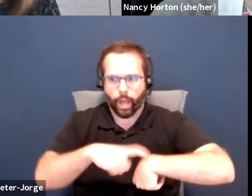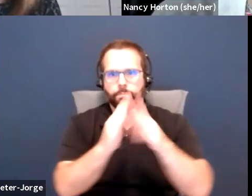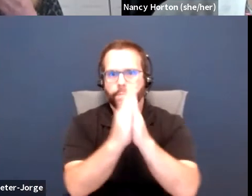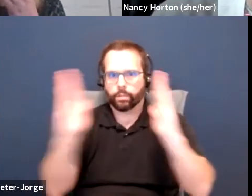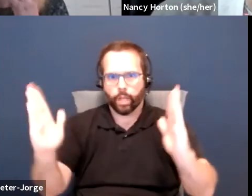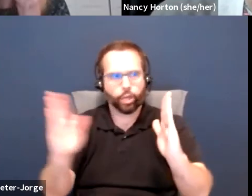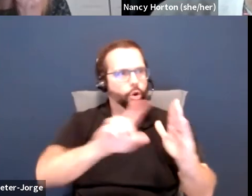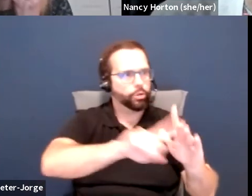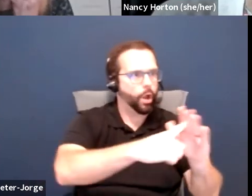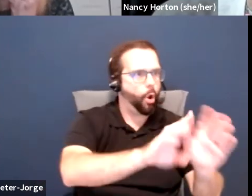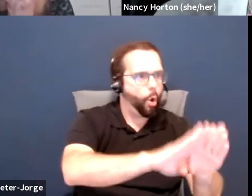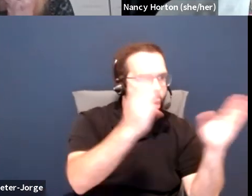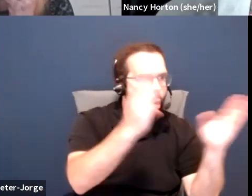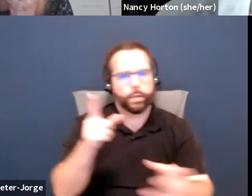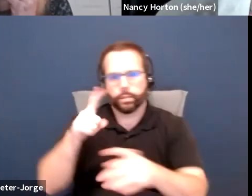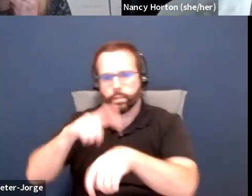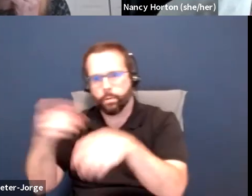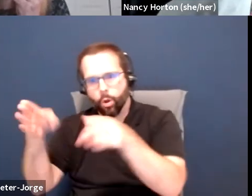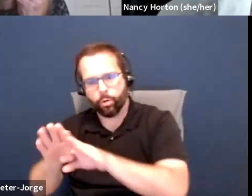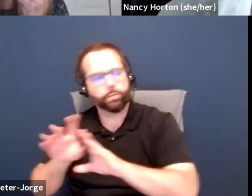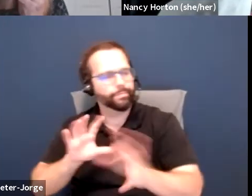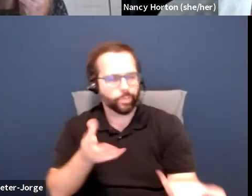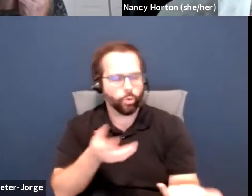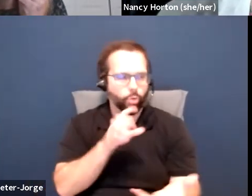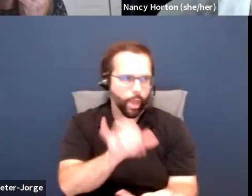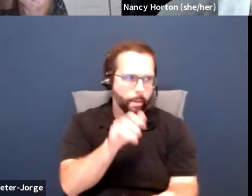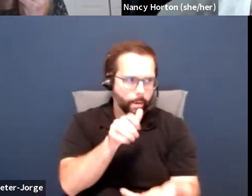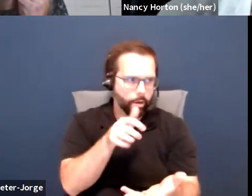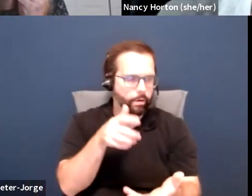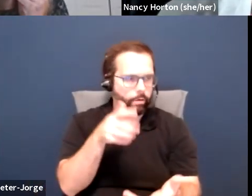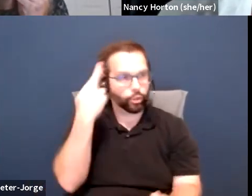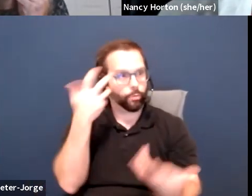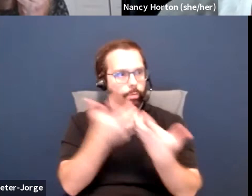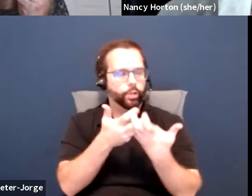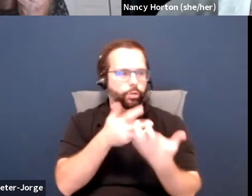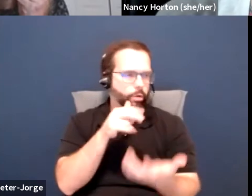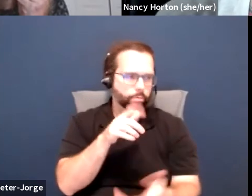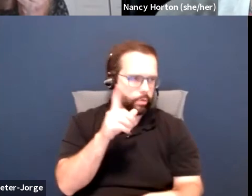fundamental way they operate. You know, they have hours and you don't need an appointment and so forth, but